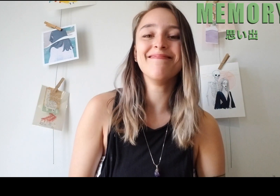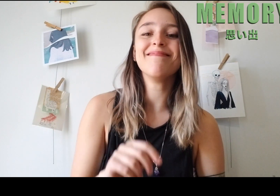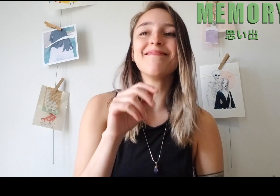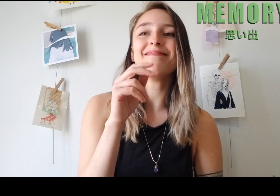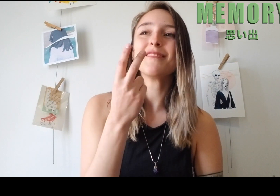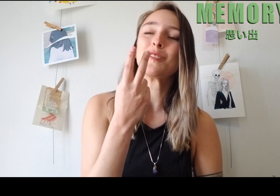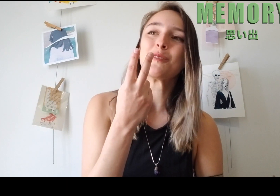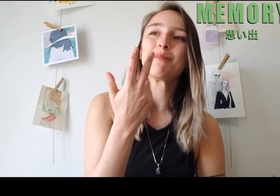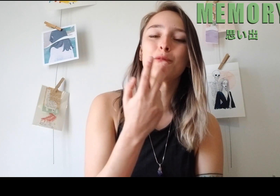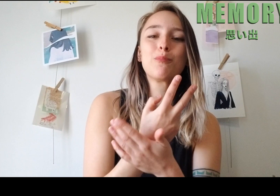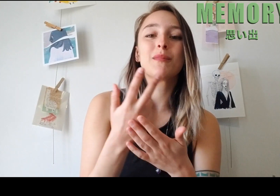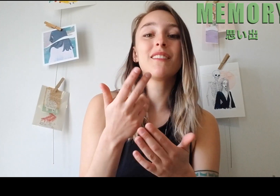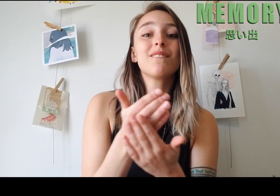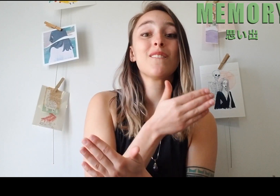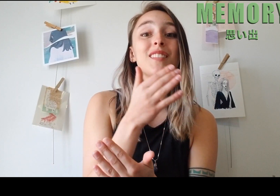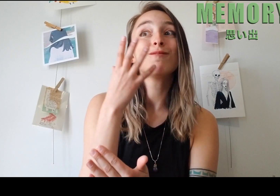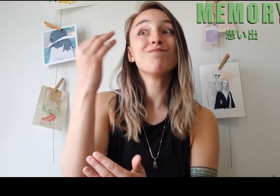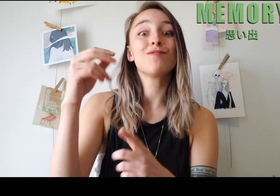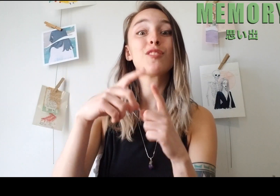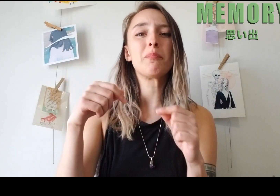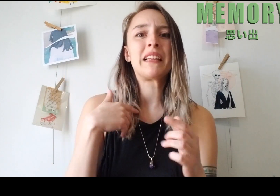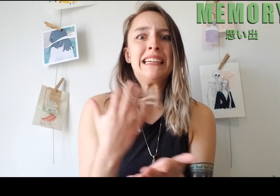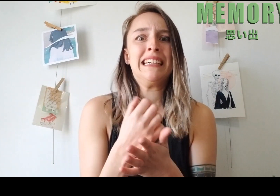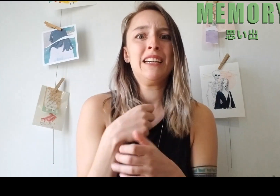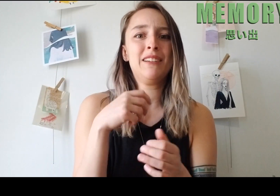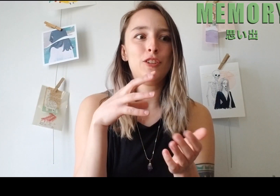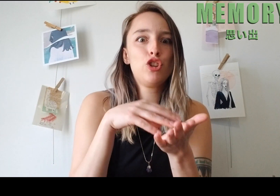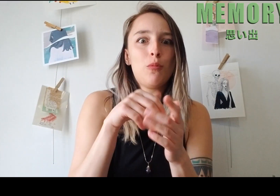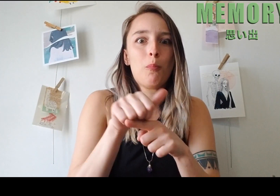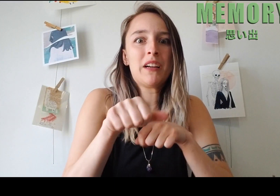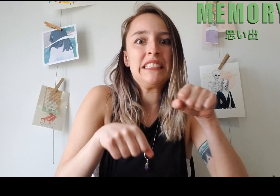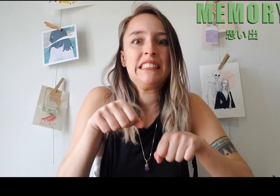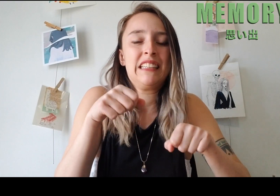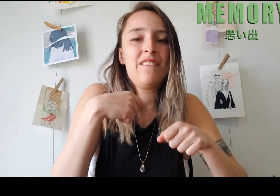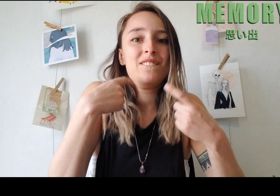2 or 3 weeks before I went to Japan, I started learning how to ride.